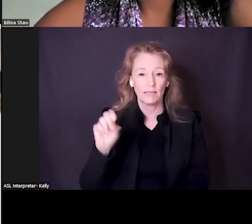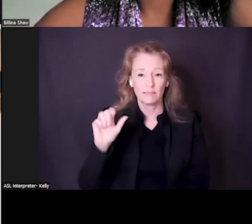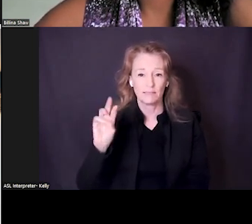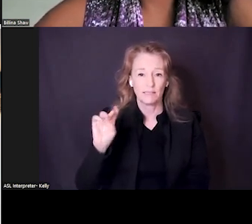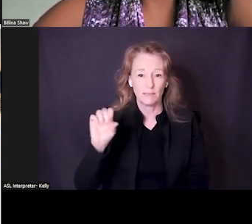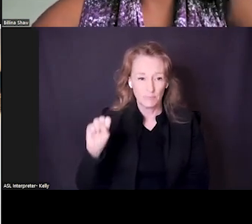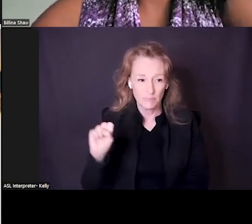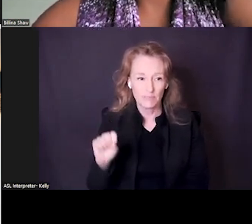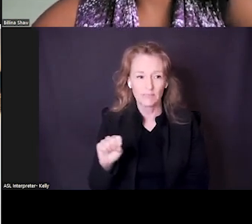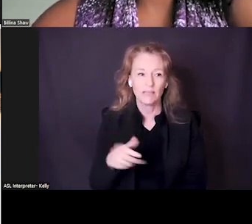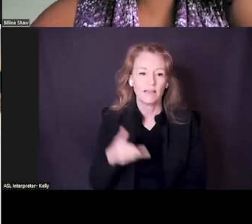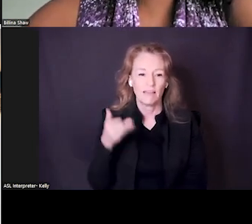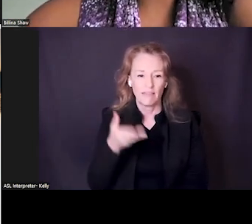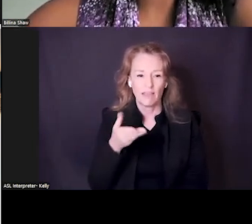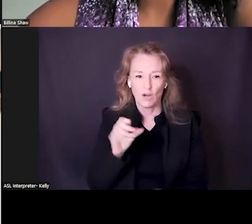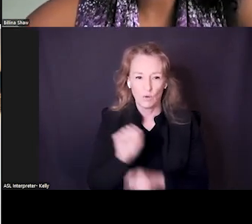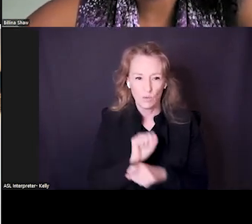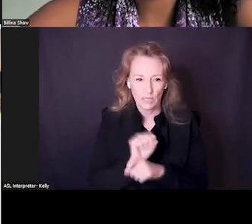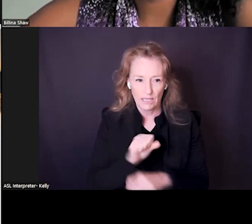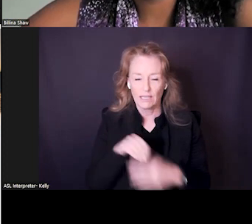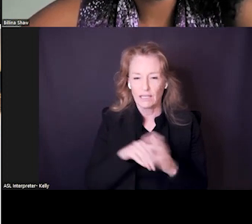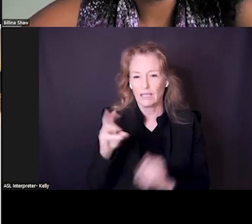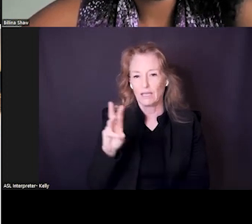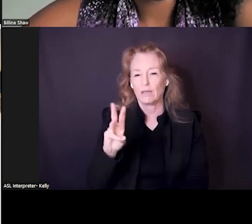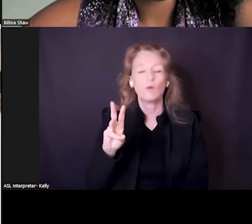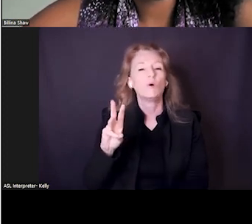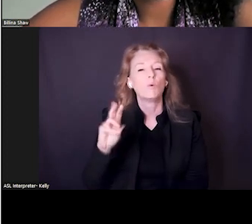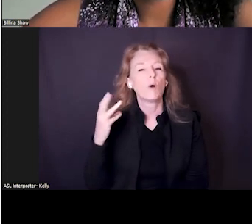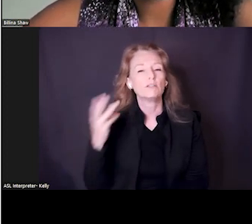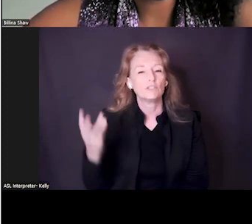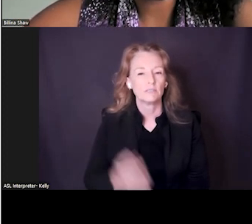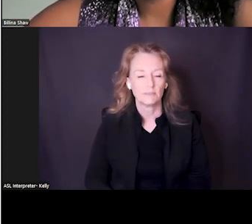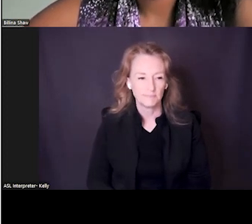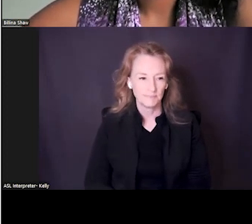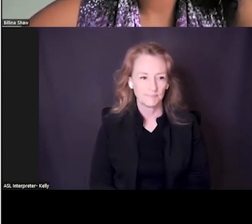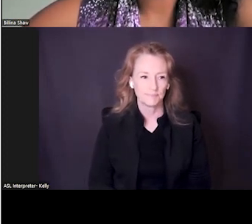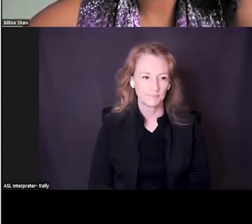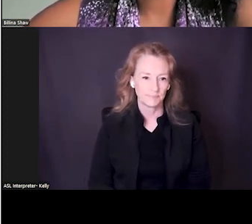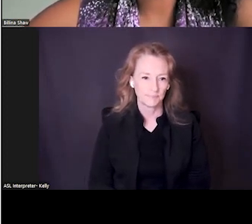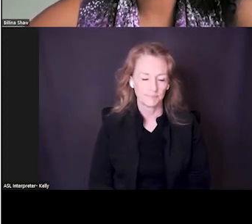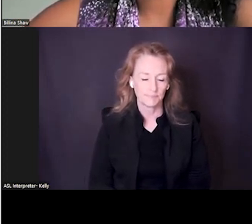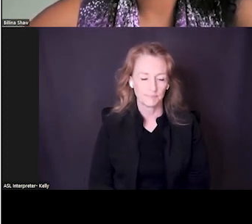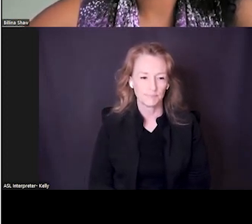WITH WASHINGTON. SO COMMON GOALS AND OBJECTIVES.